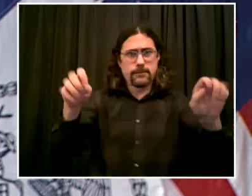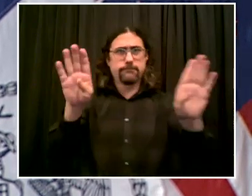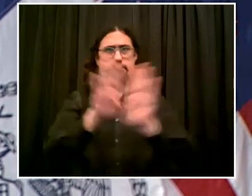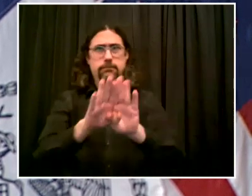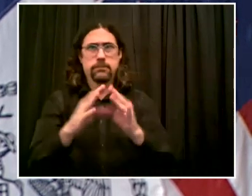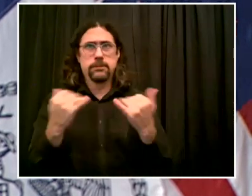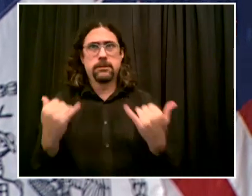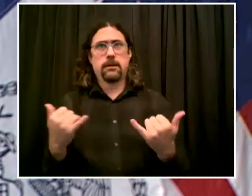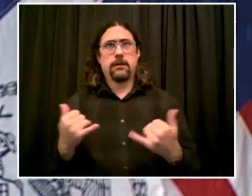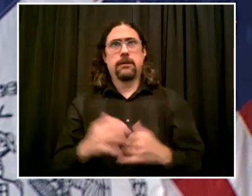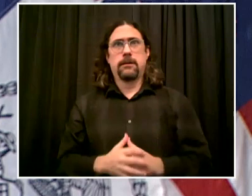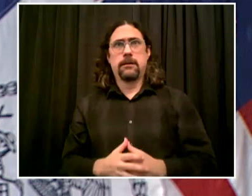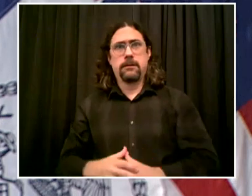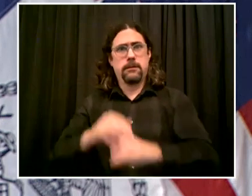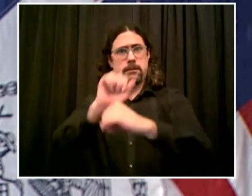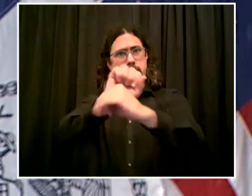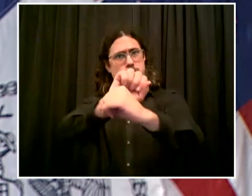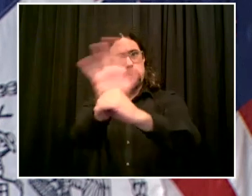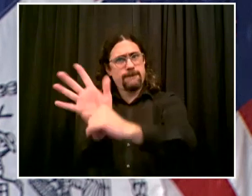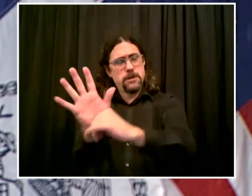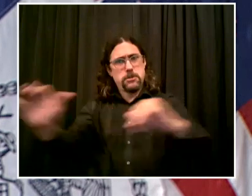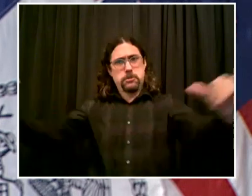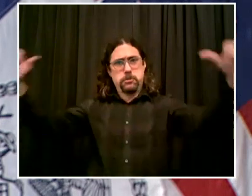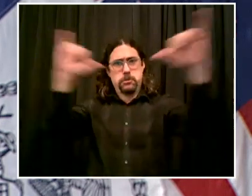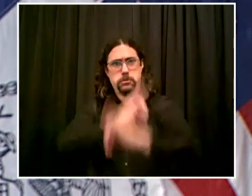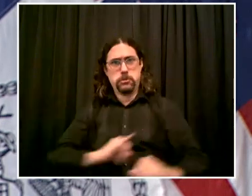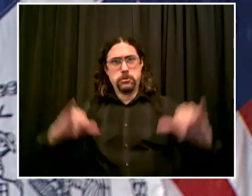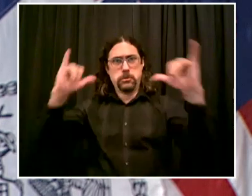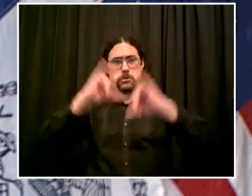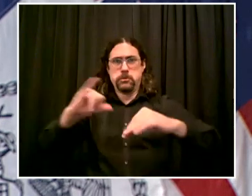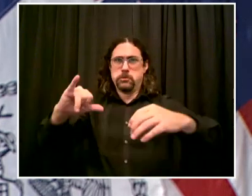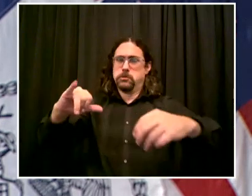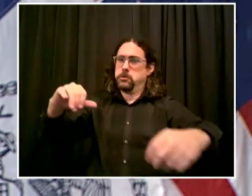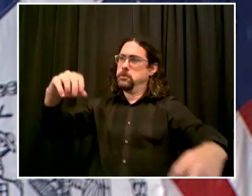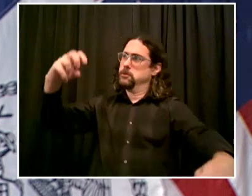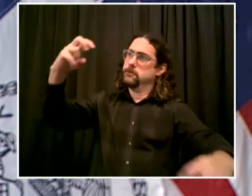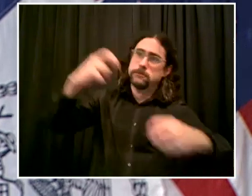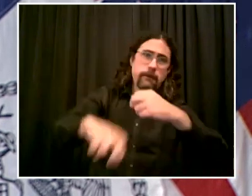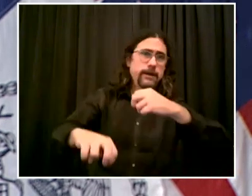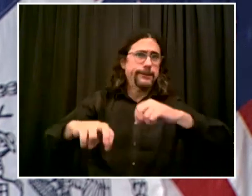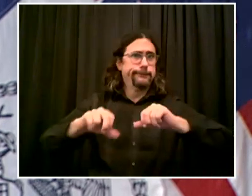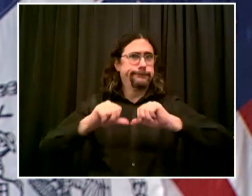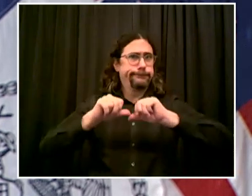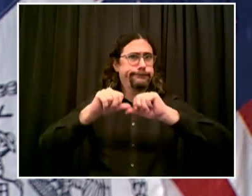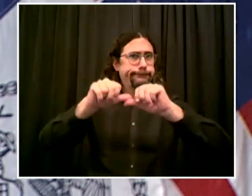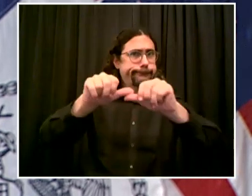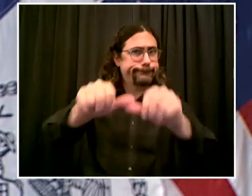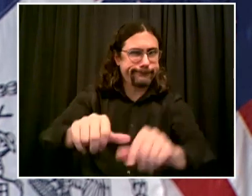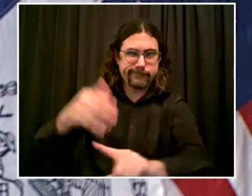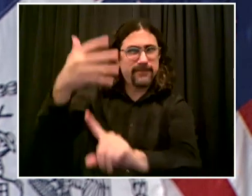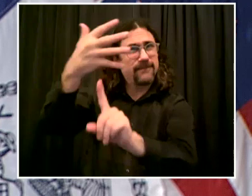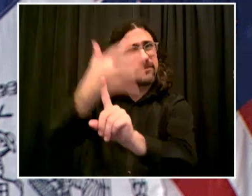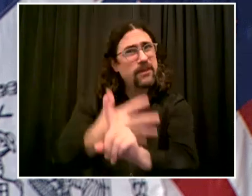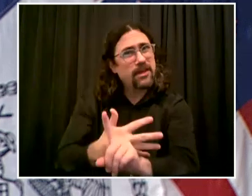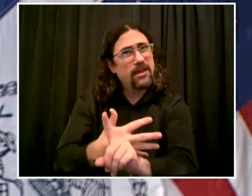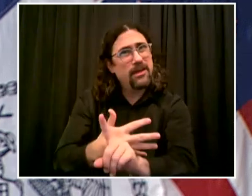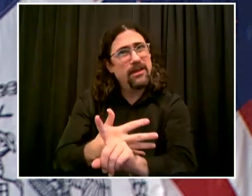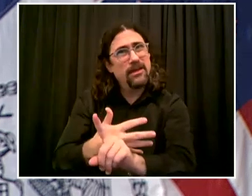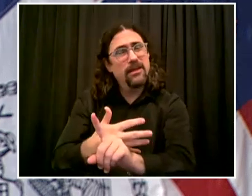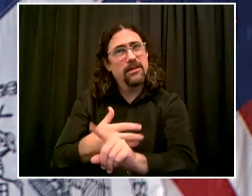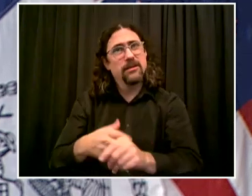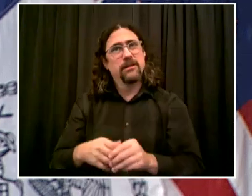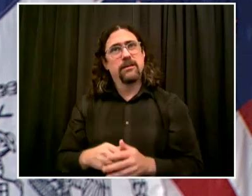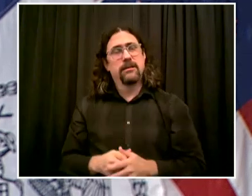YOU ARE GOING TO HEAR